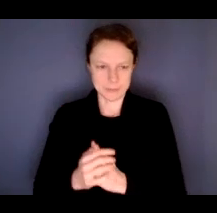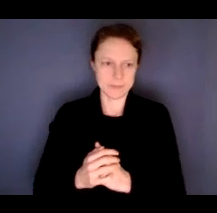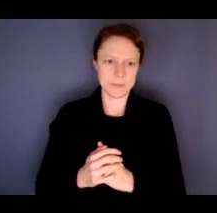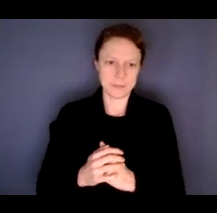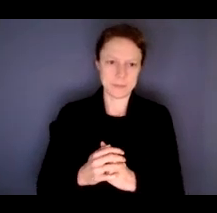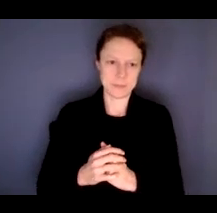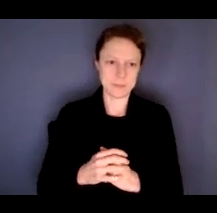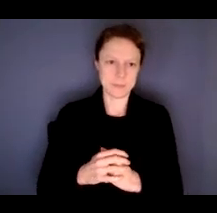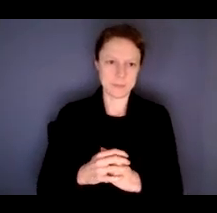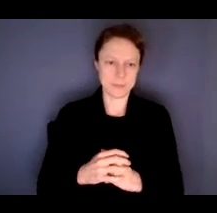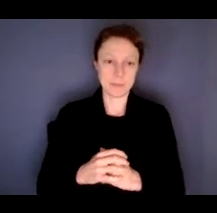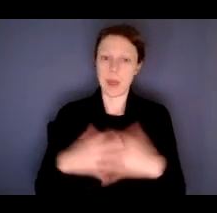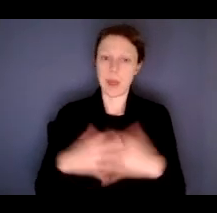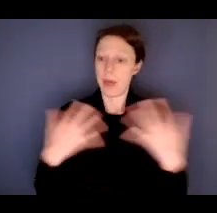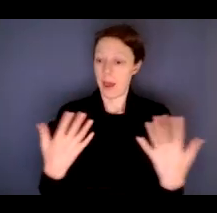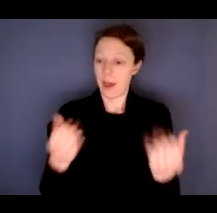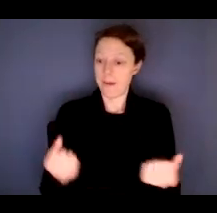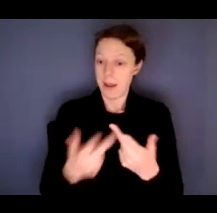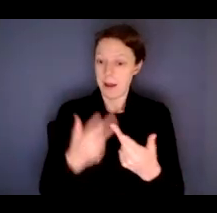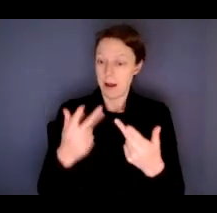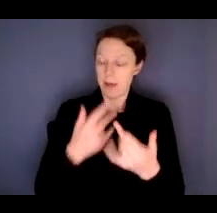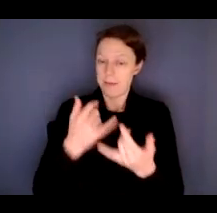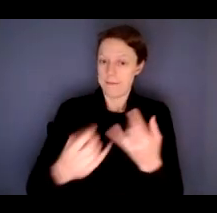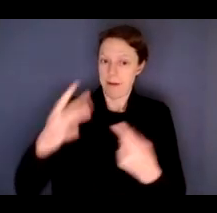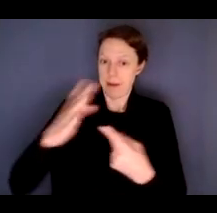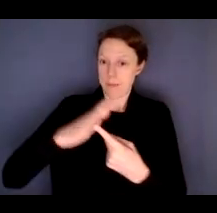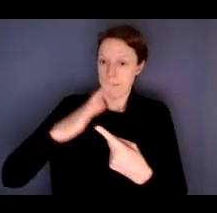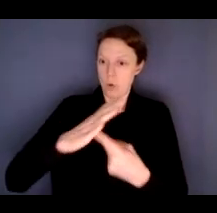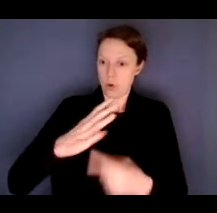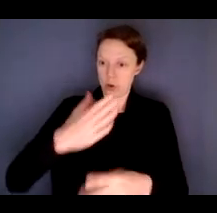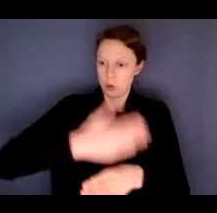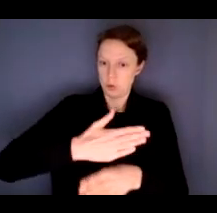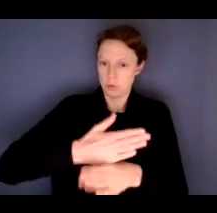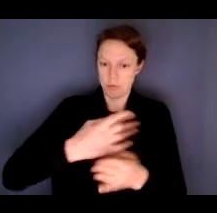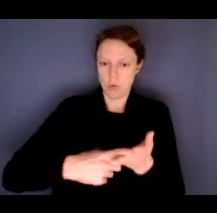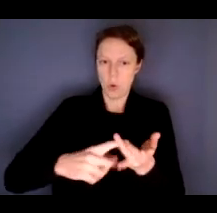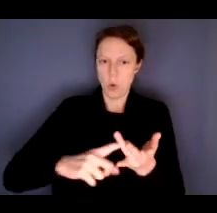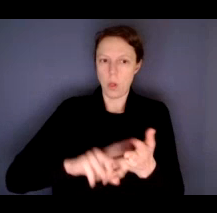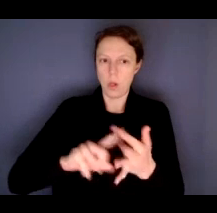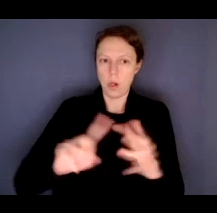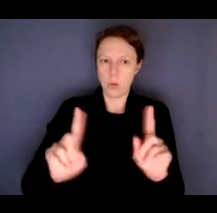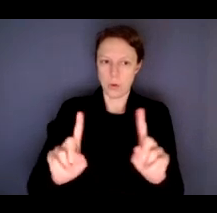Then we have another really important role which is the role of the independent entity. So where